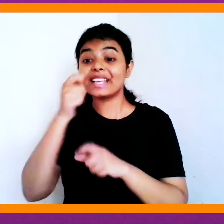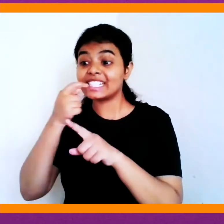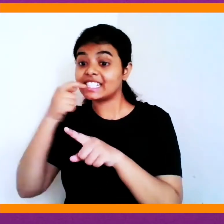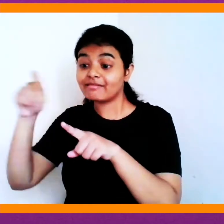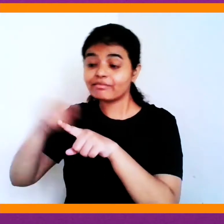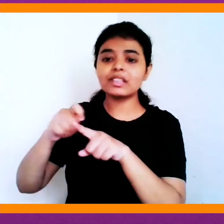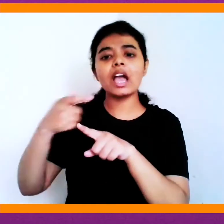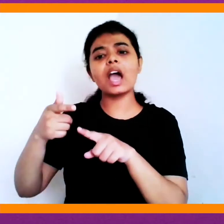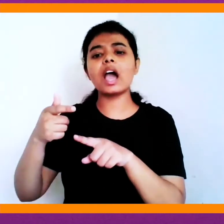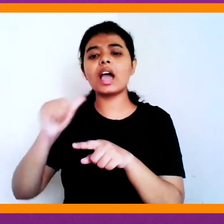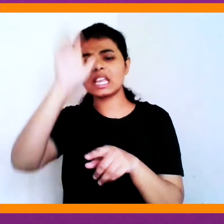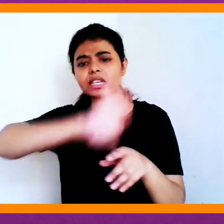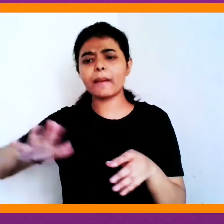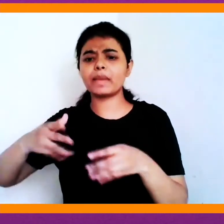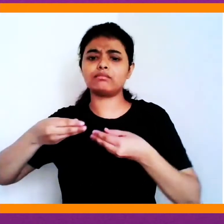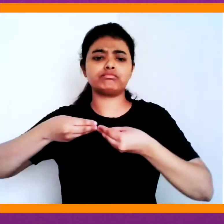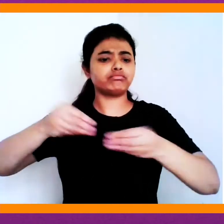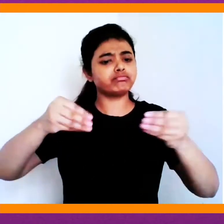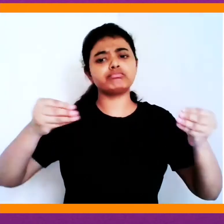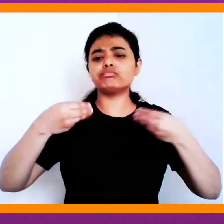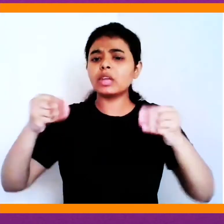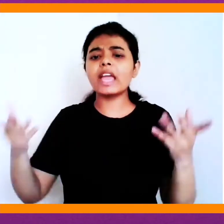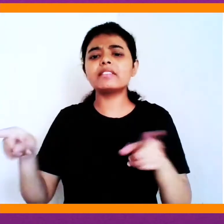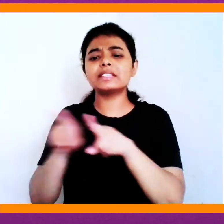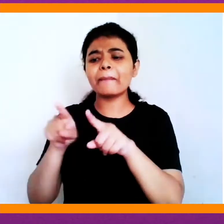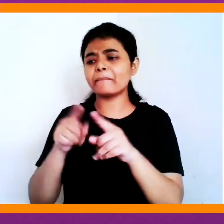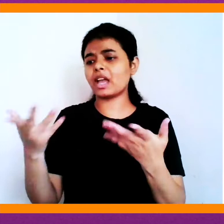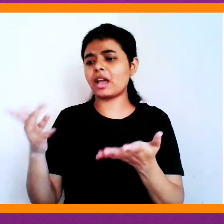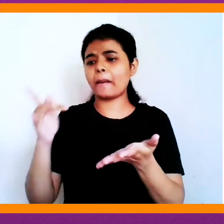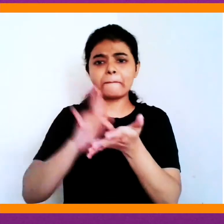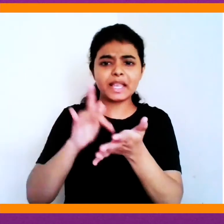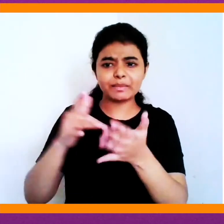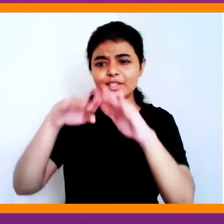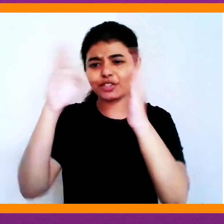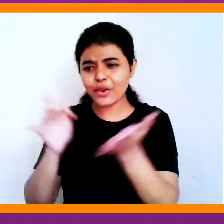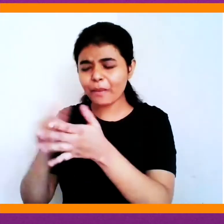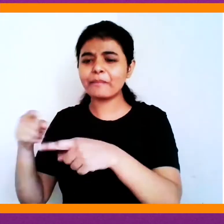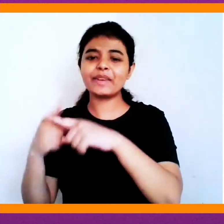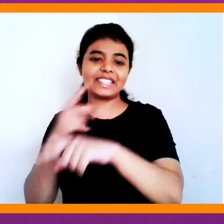if these are treated and checked out male condoms are distributed widely and are available in both